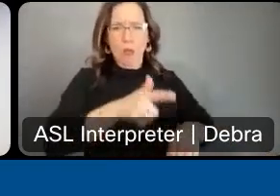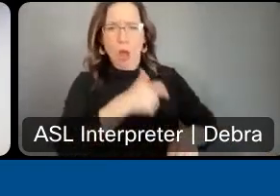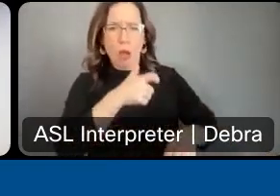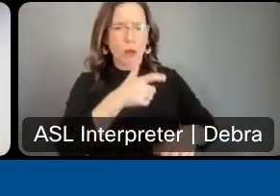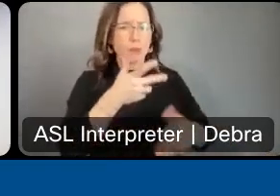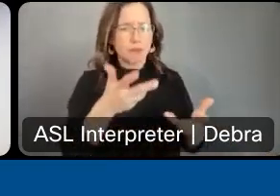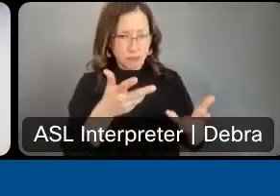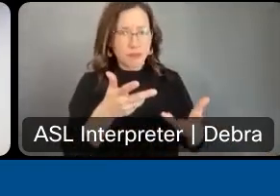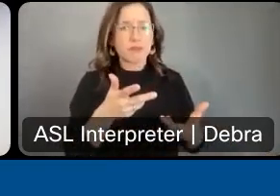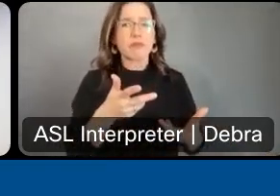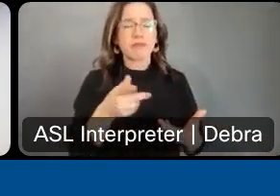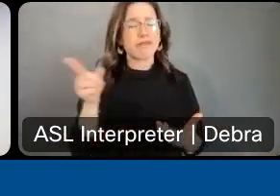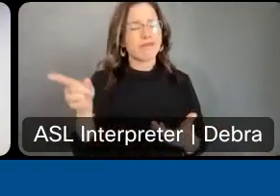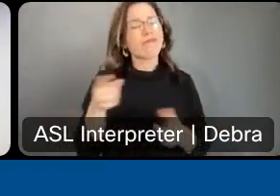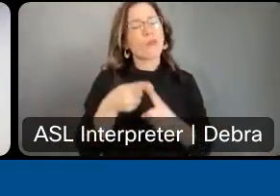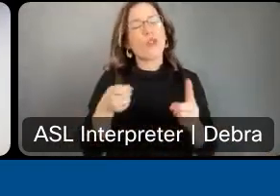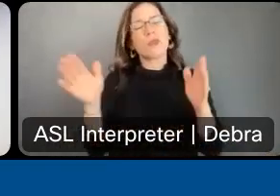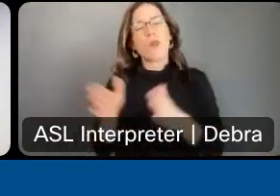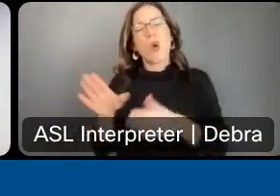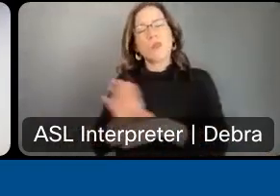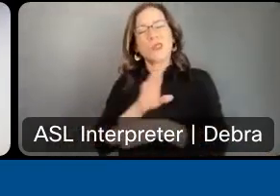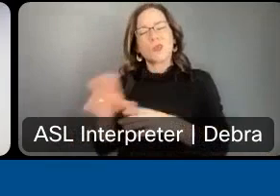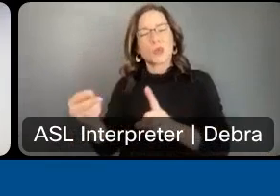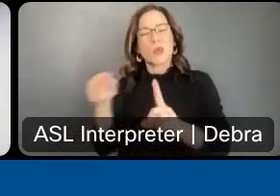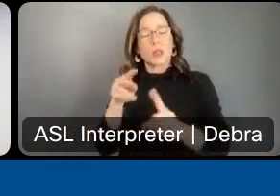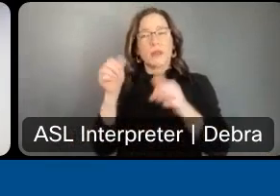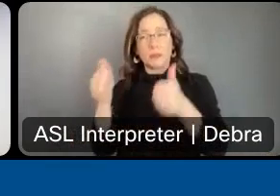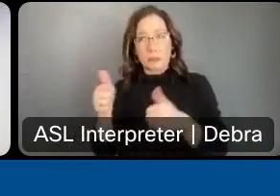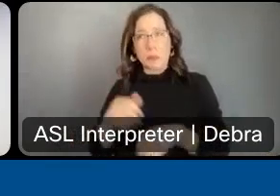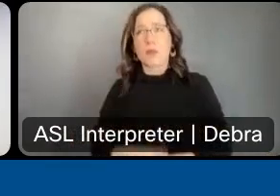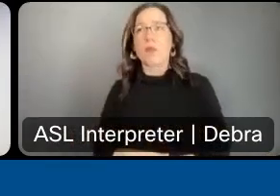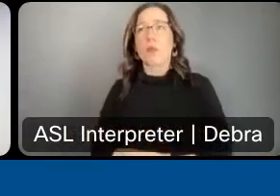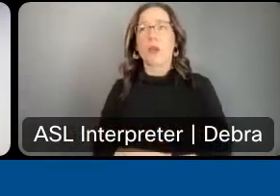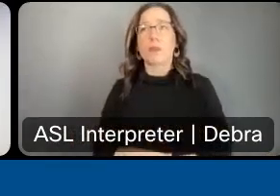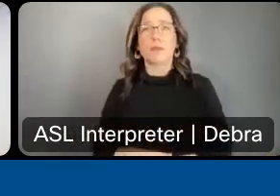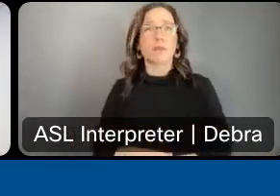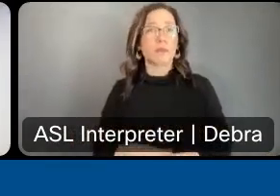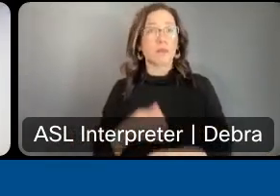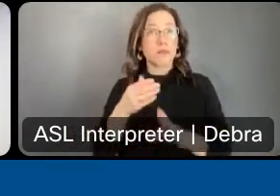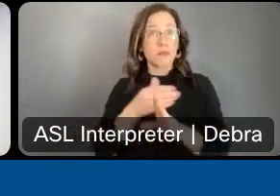And again he came in from a small business perspective is really good. By the way, just before I have Solomon come in